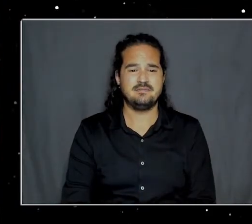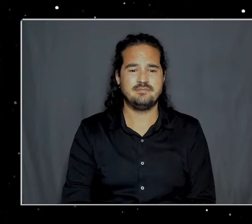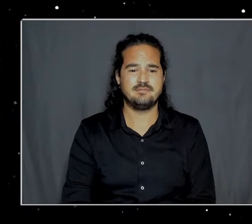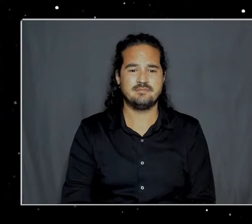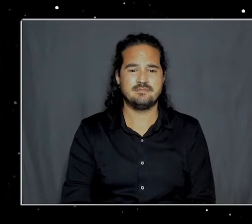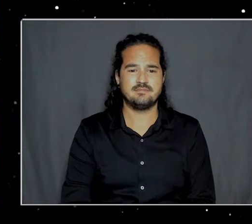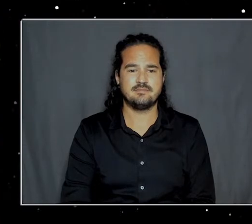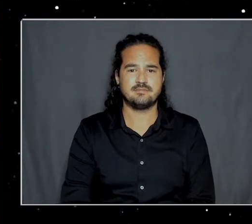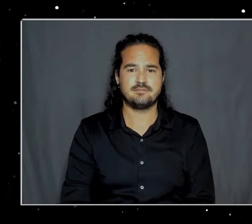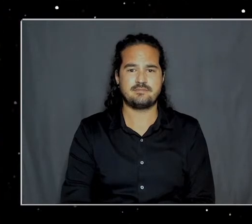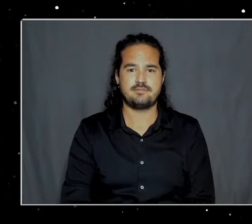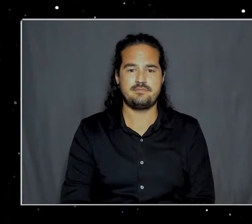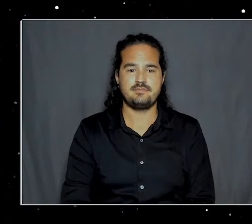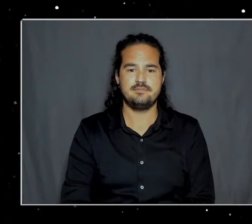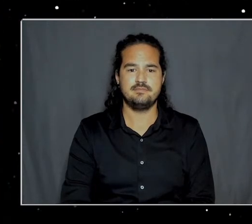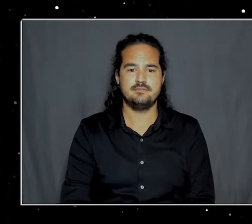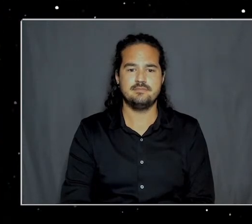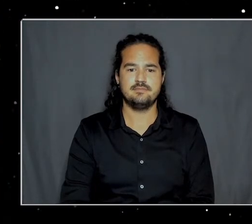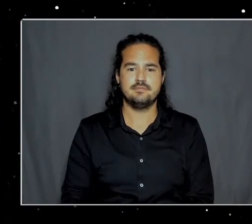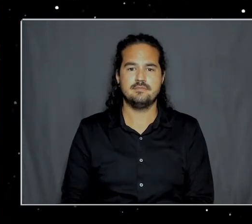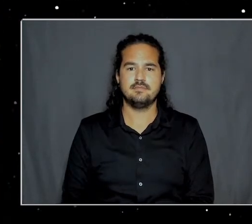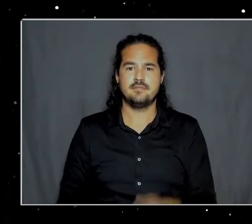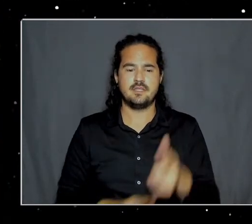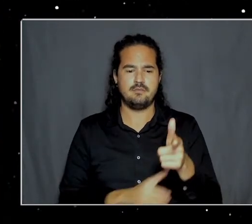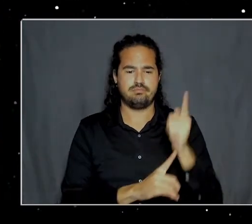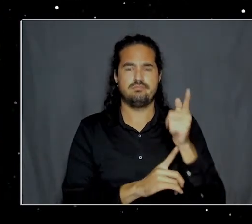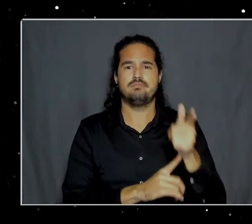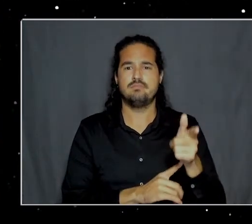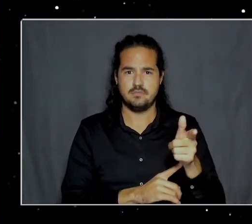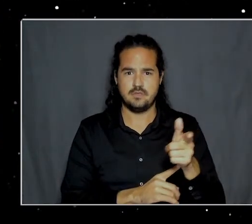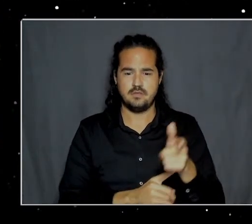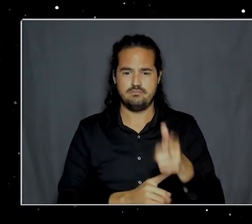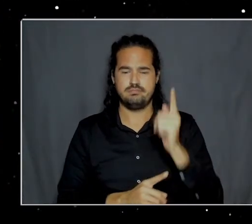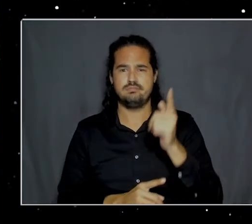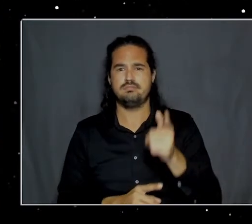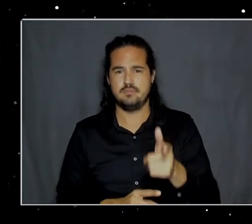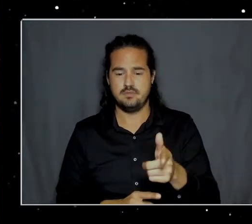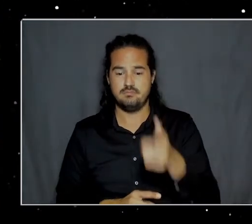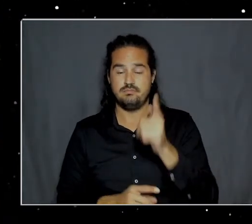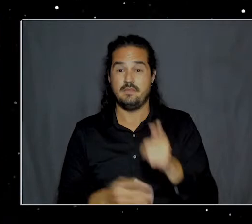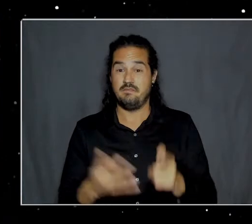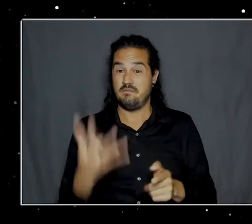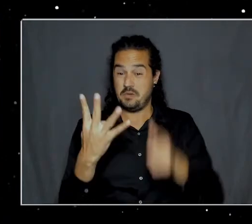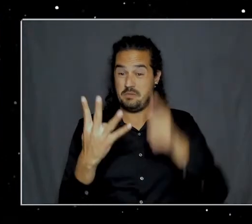ELAINE SIMONS: FOUR SECONDS BETWEEN SHOTS, FOUR